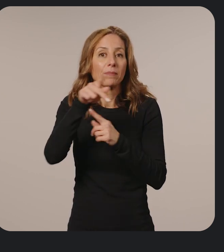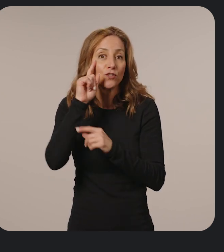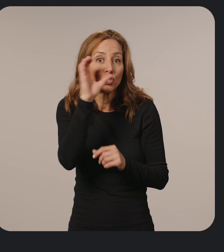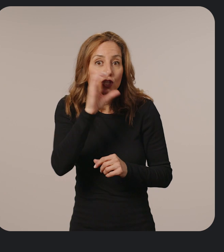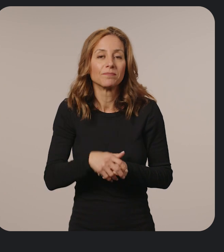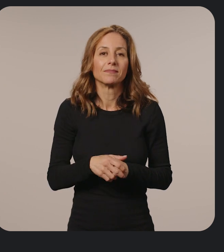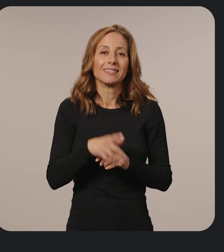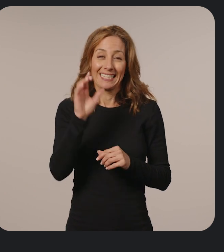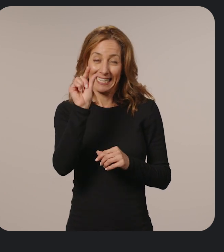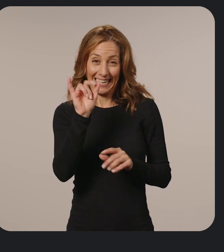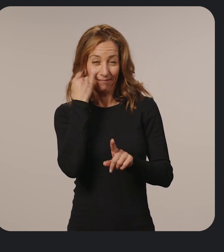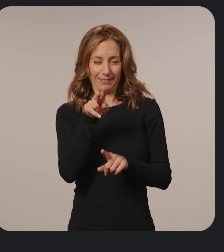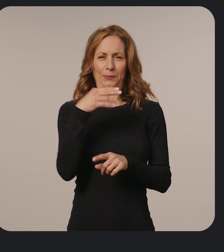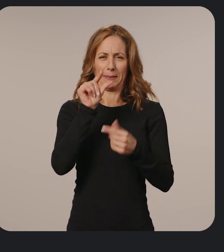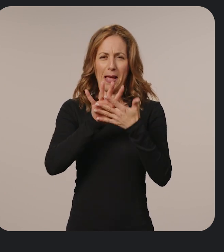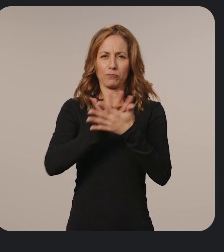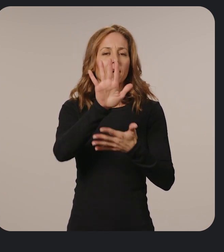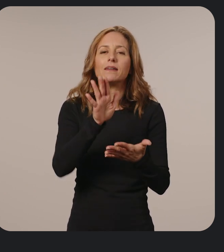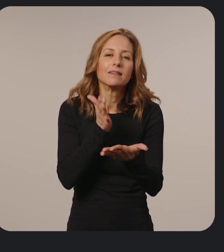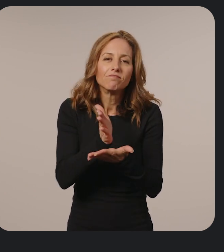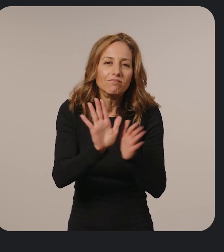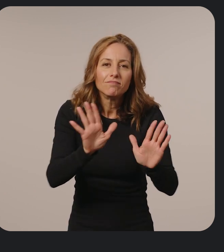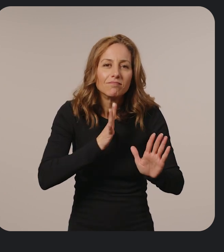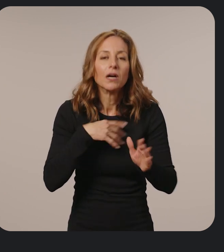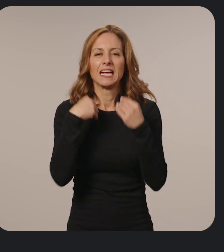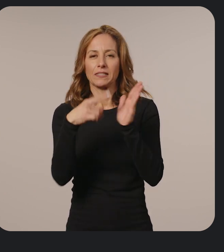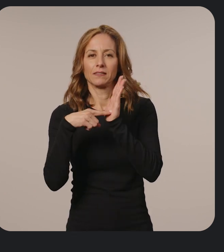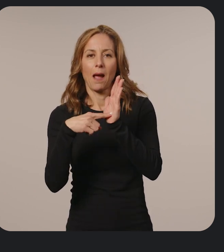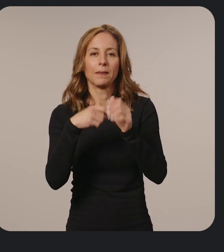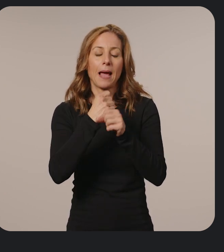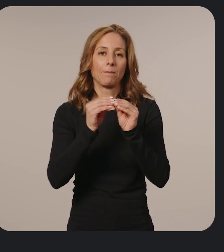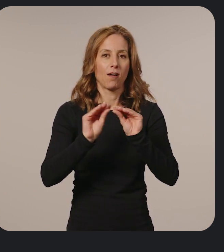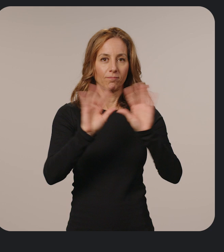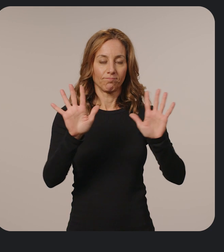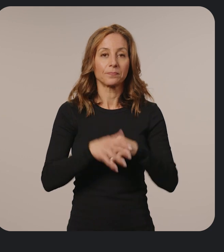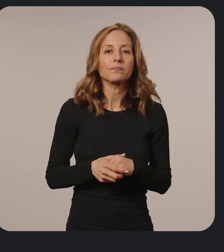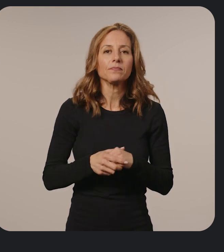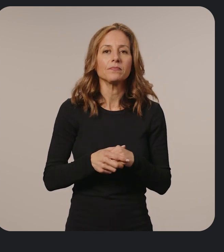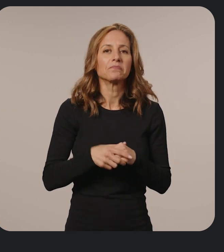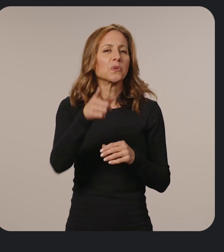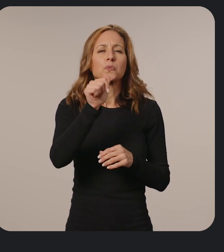And let me show you an example to make it concrete. And you don't need to know the details of how the embeddings are created by the model